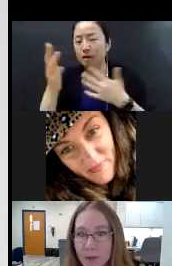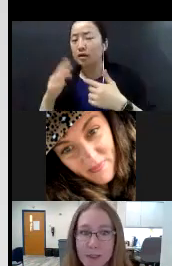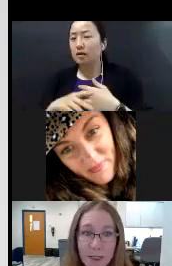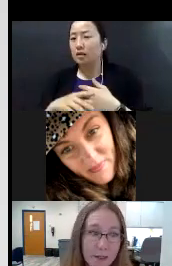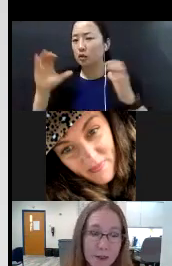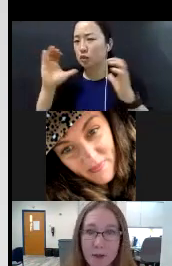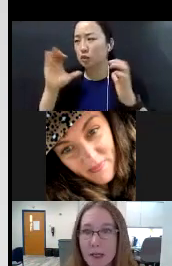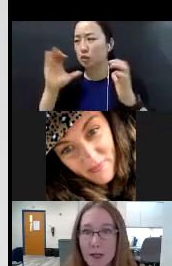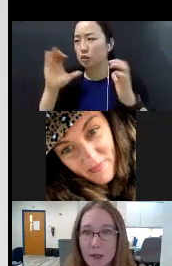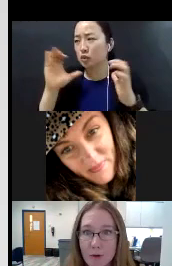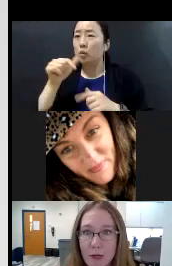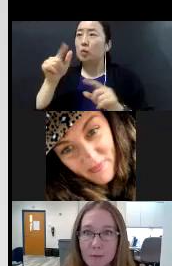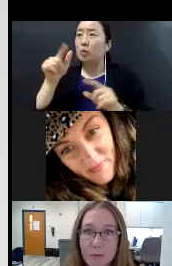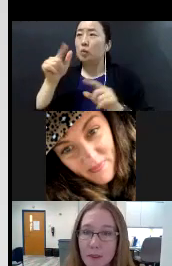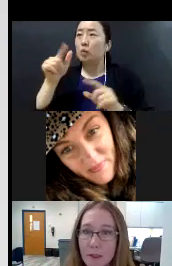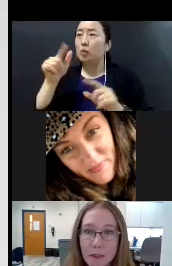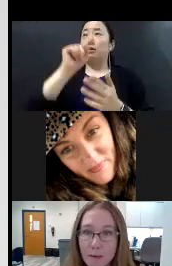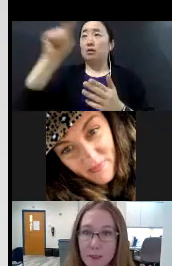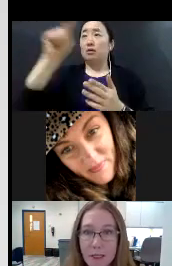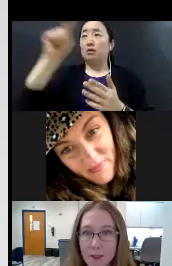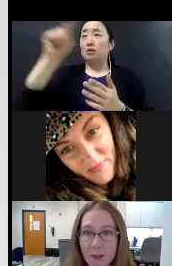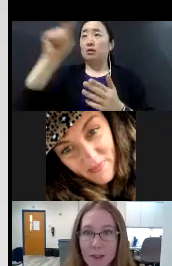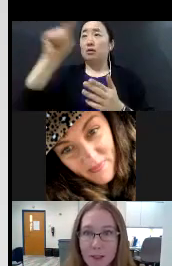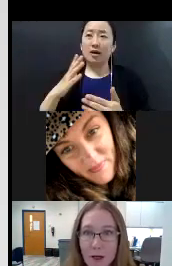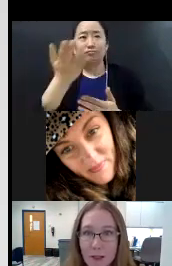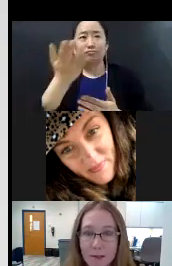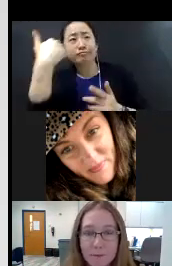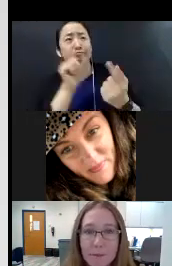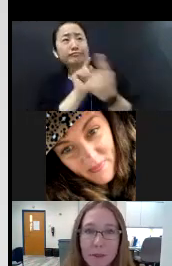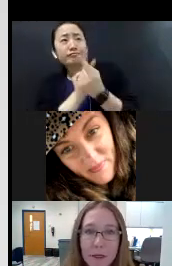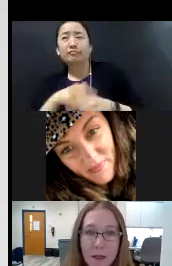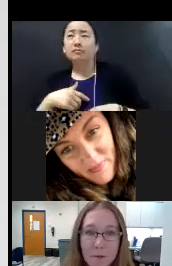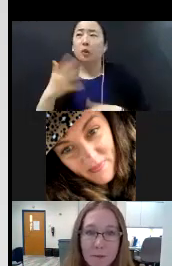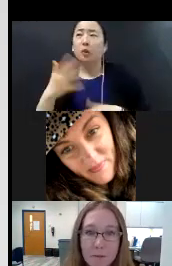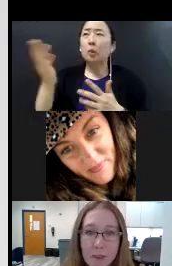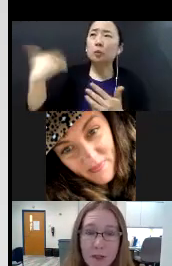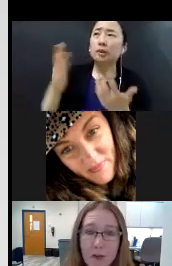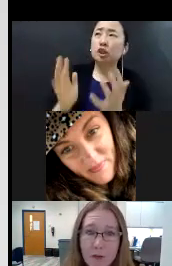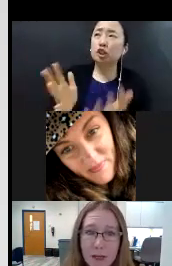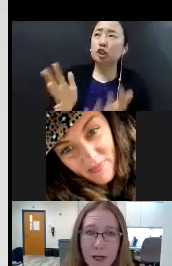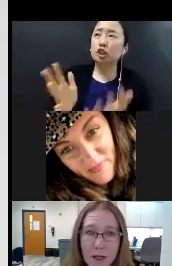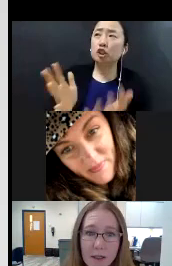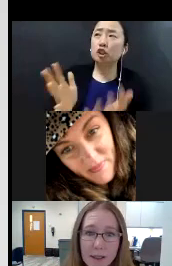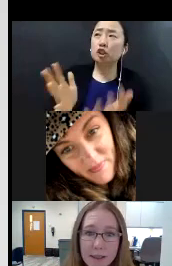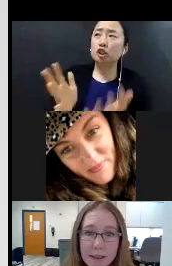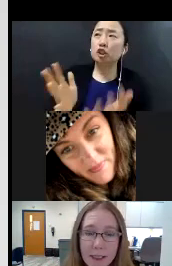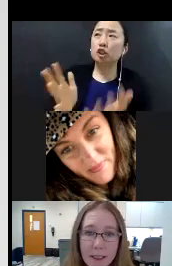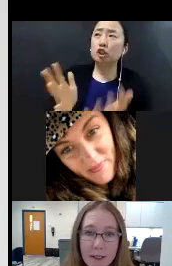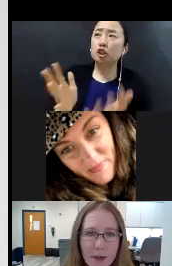THAT SAID, YES, THERE IS FUNDING AVAILABLE, COME SEE US OR LET'S TALK AND KIND OF GO FROM THERE.